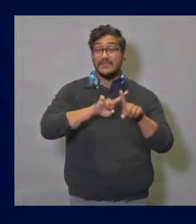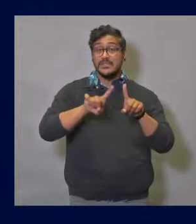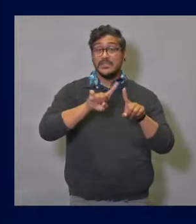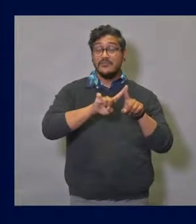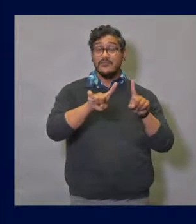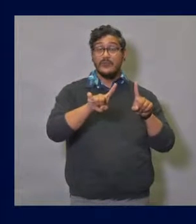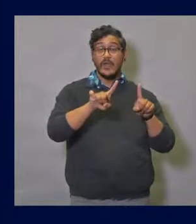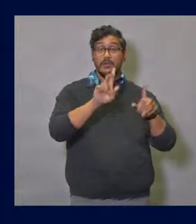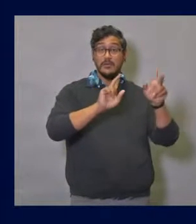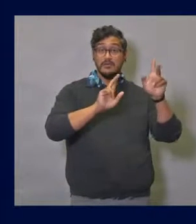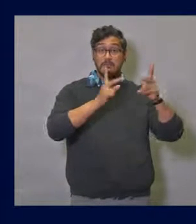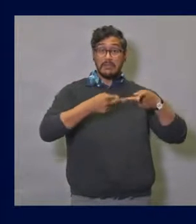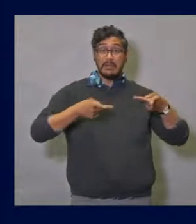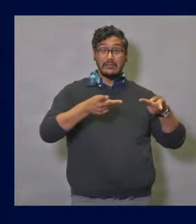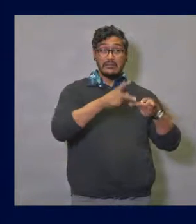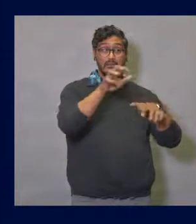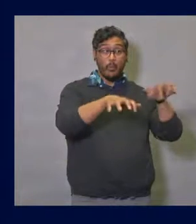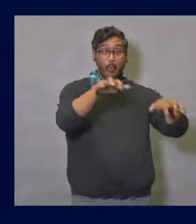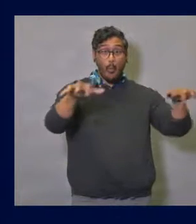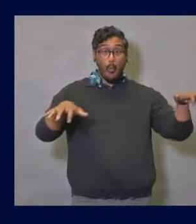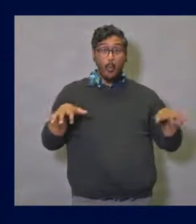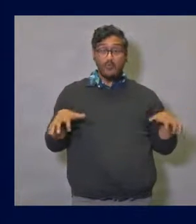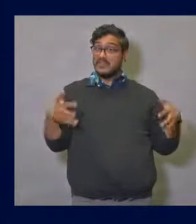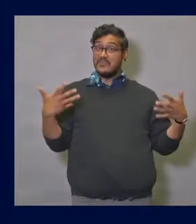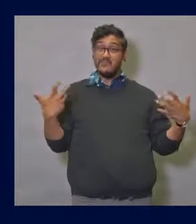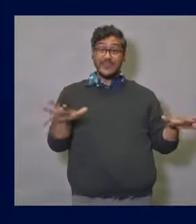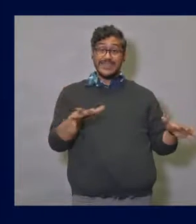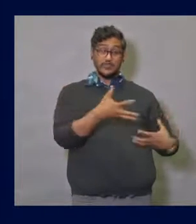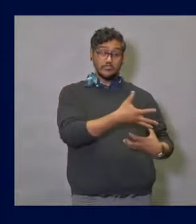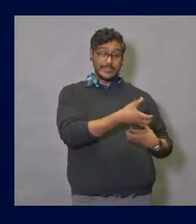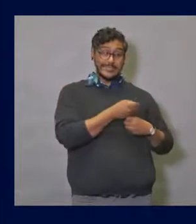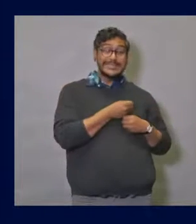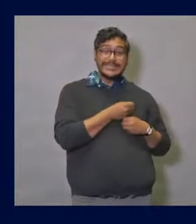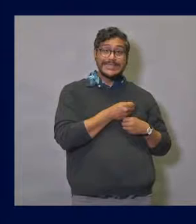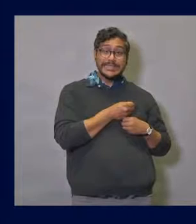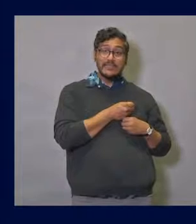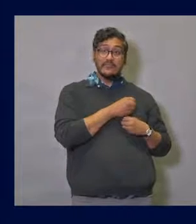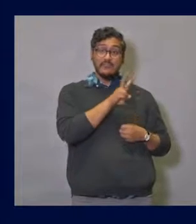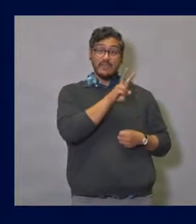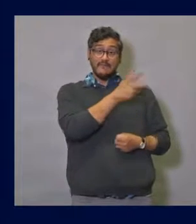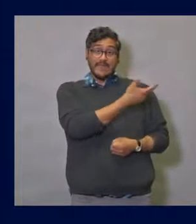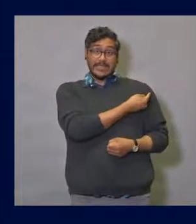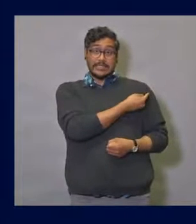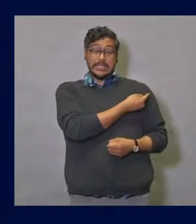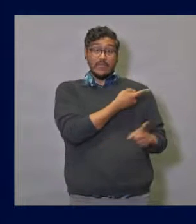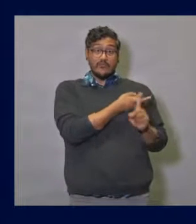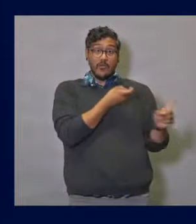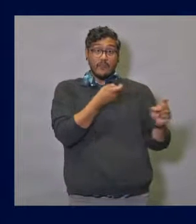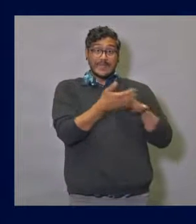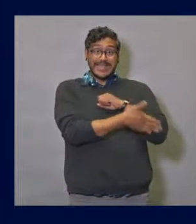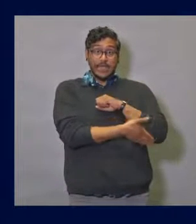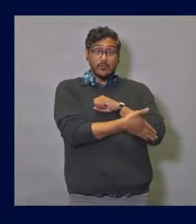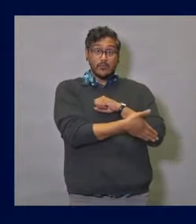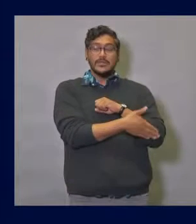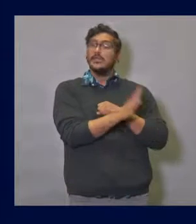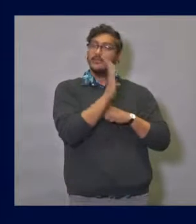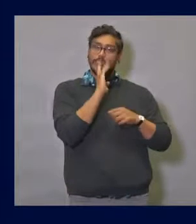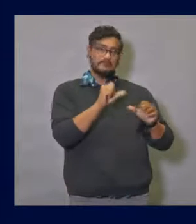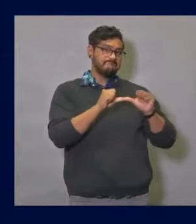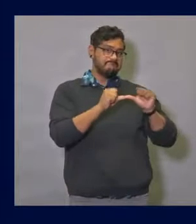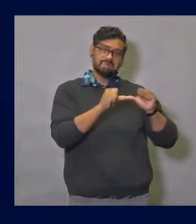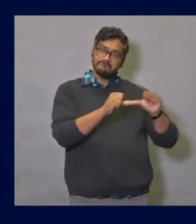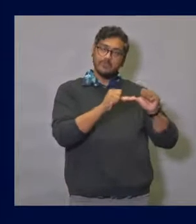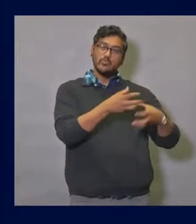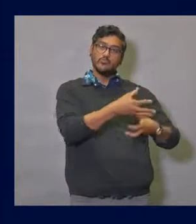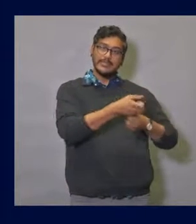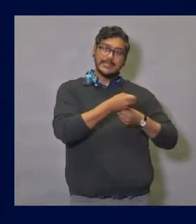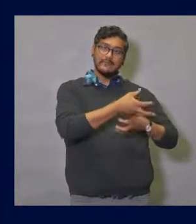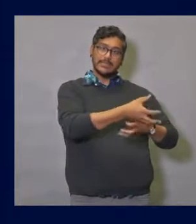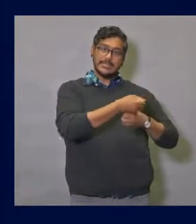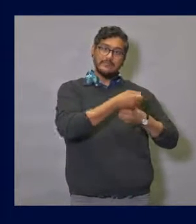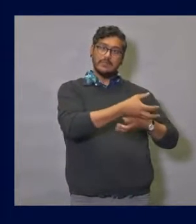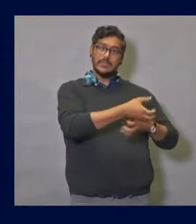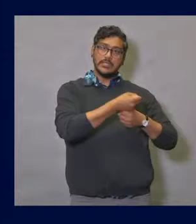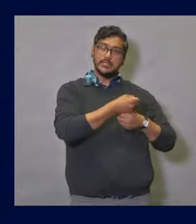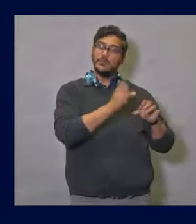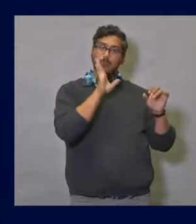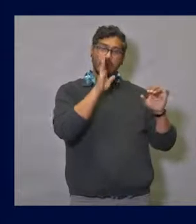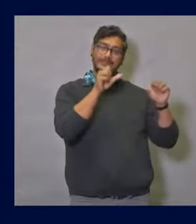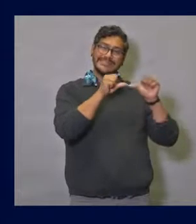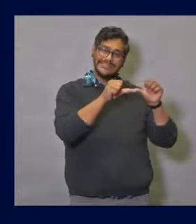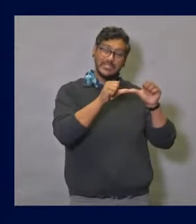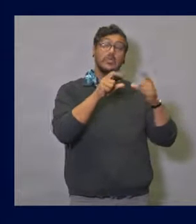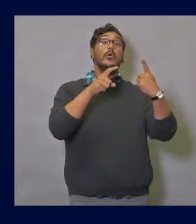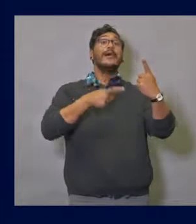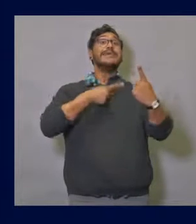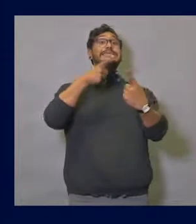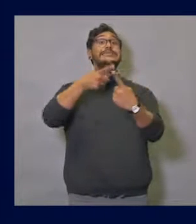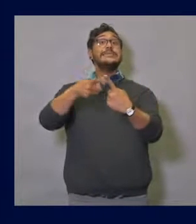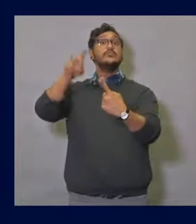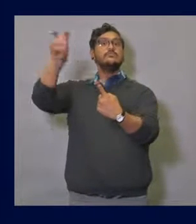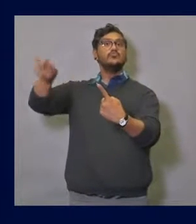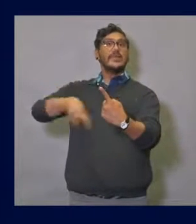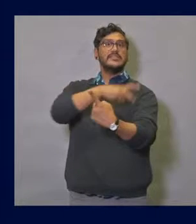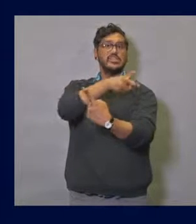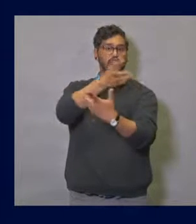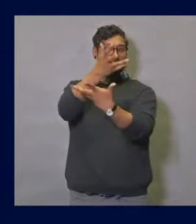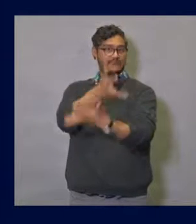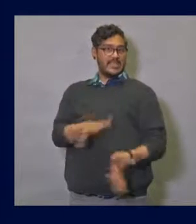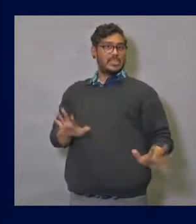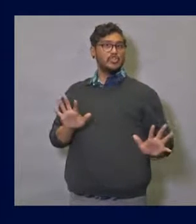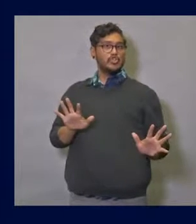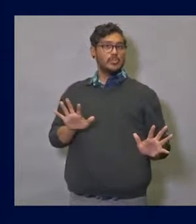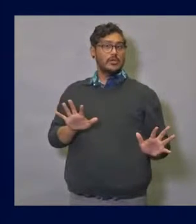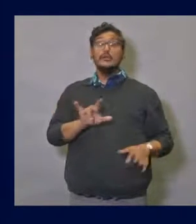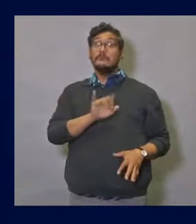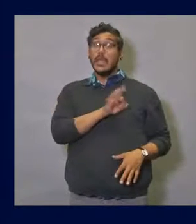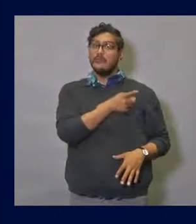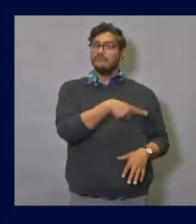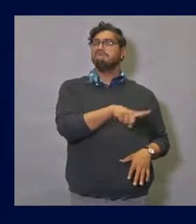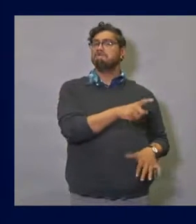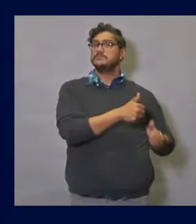NECESARIOS.